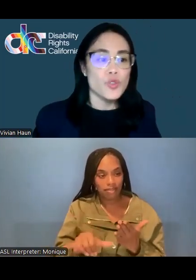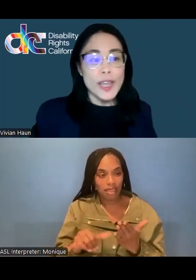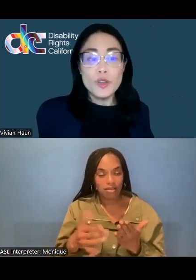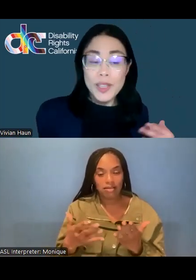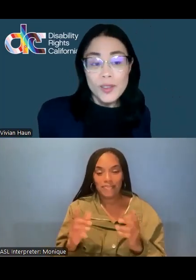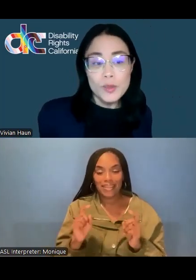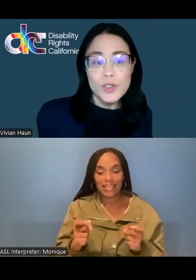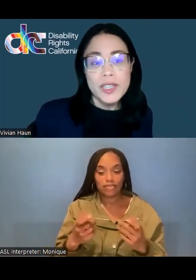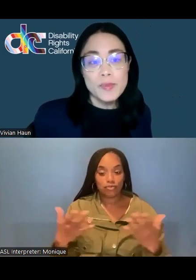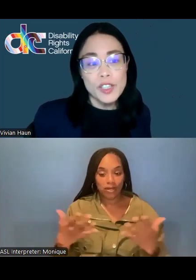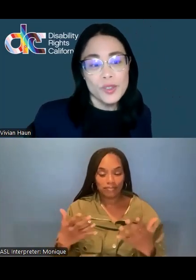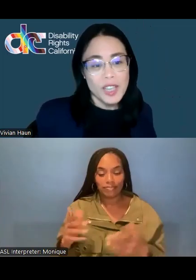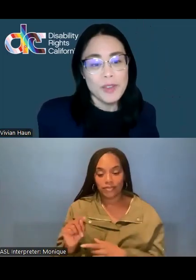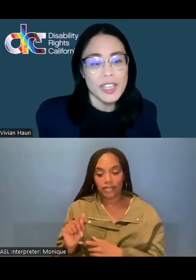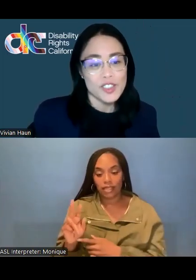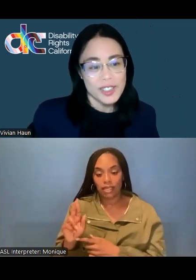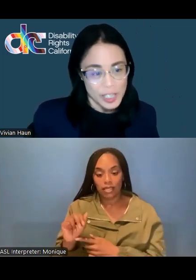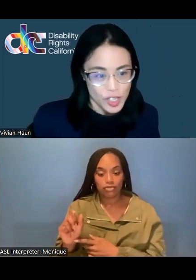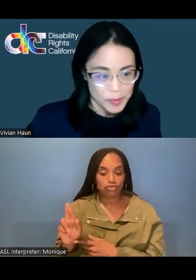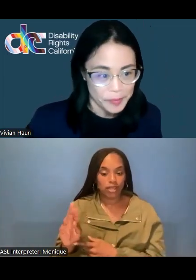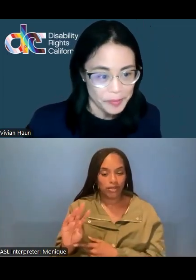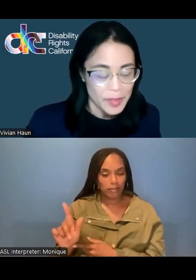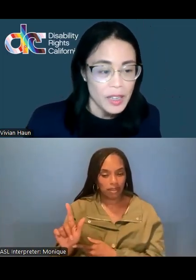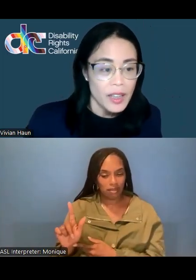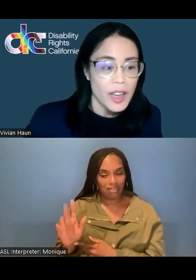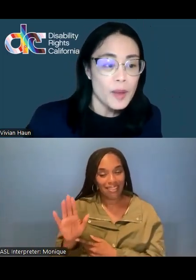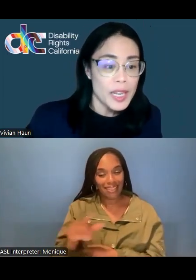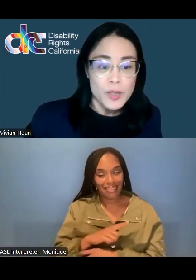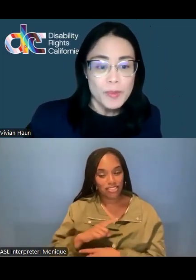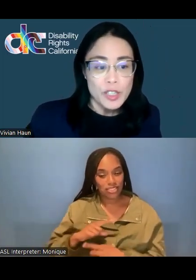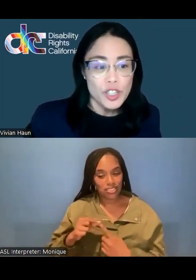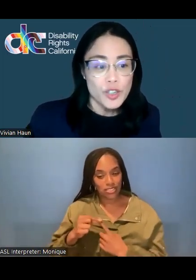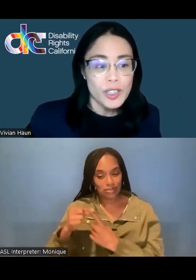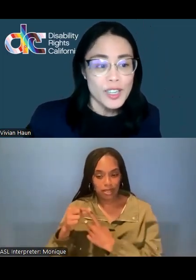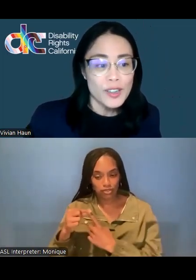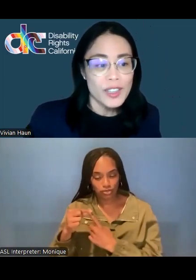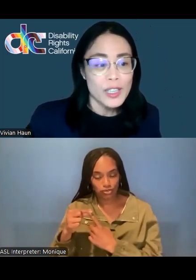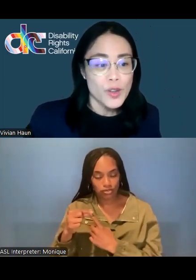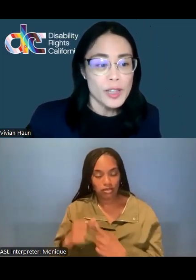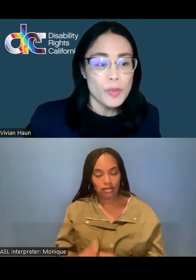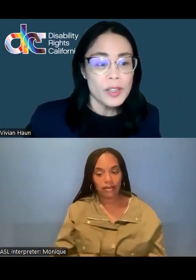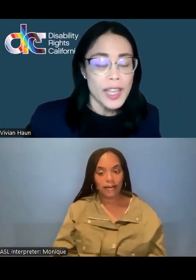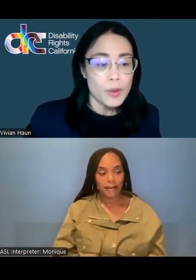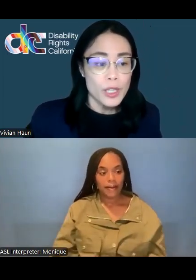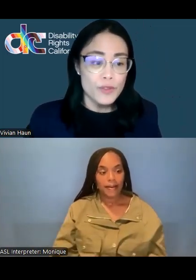trailer bills, which is a special type of legislation. And as we mentioned earlier, the trailer bill language